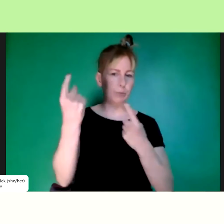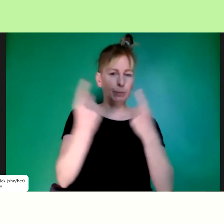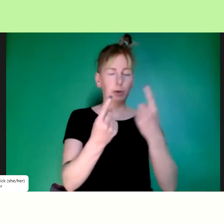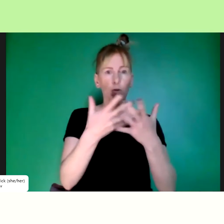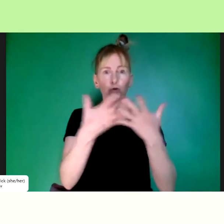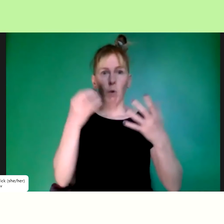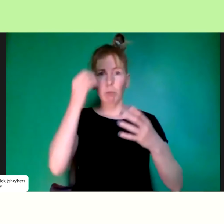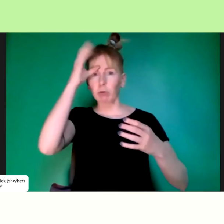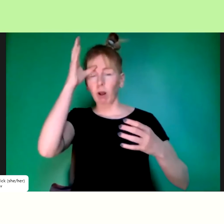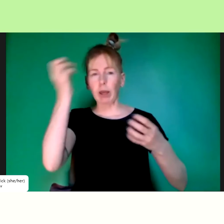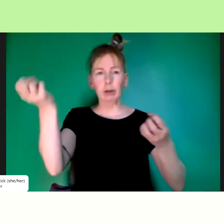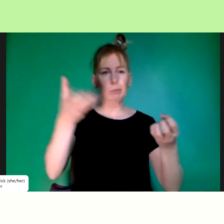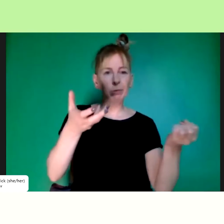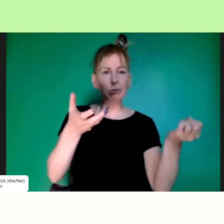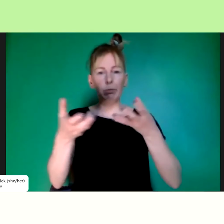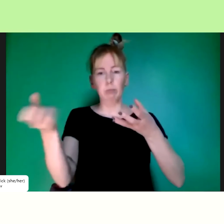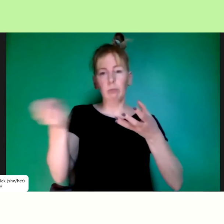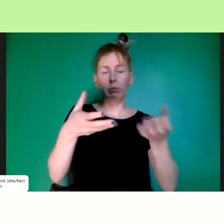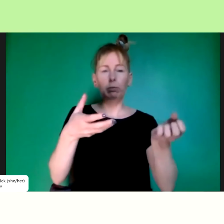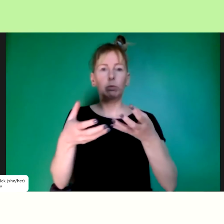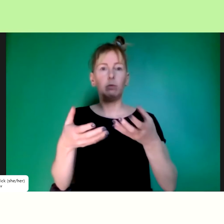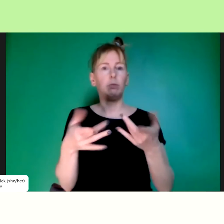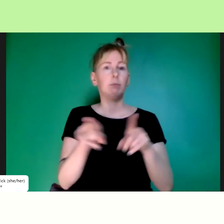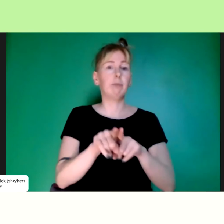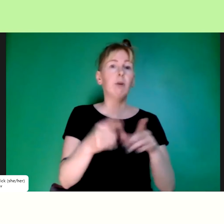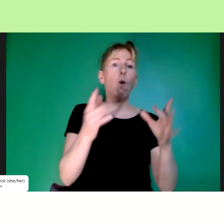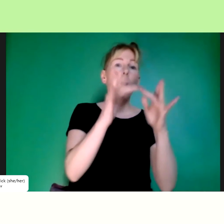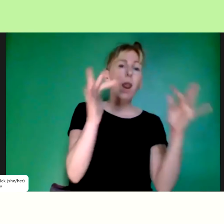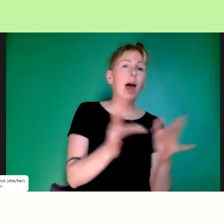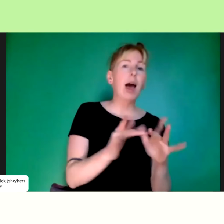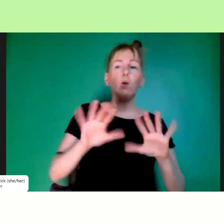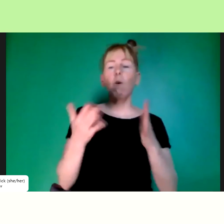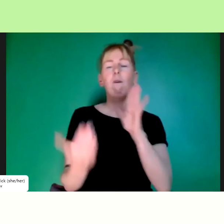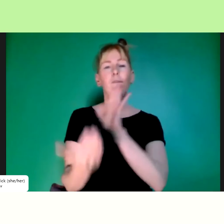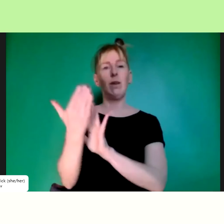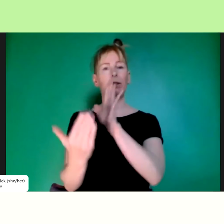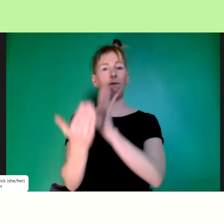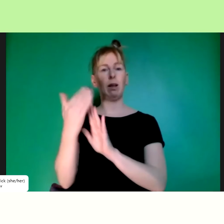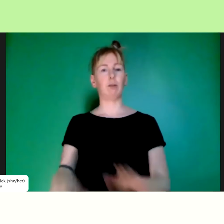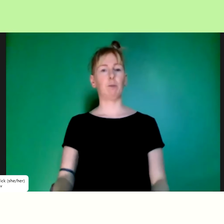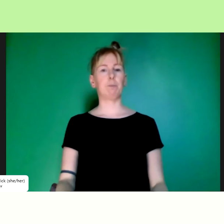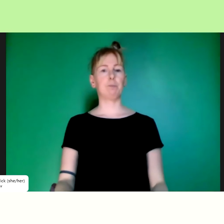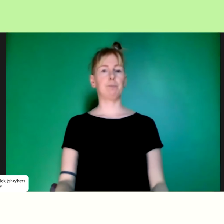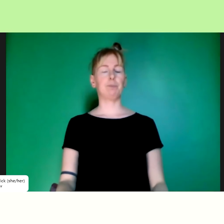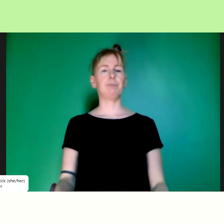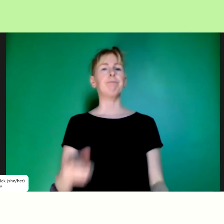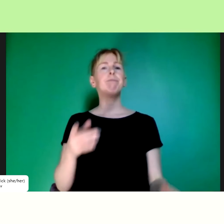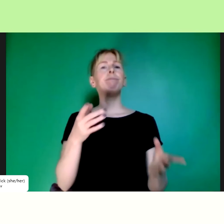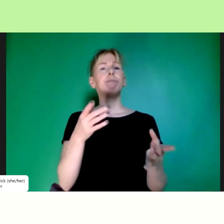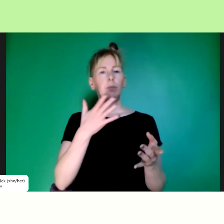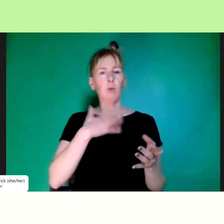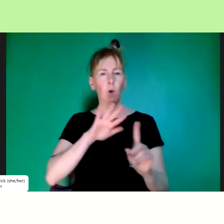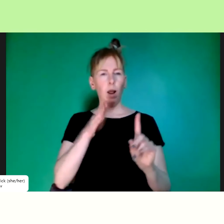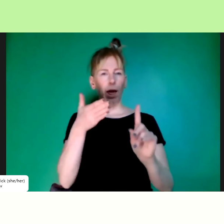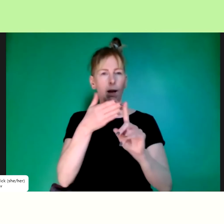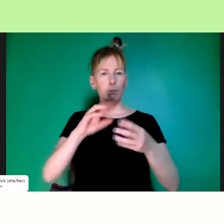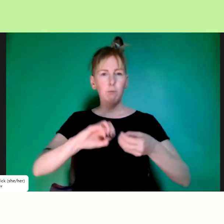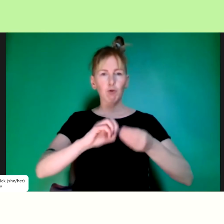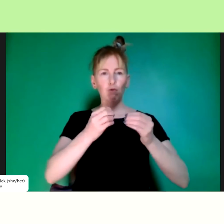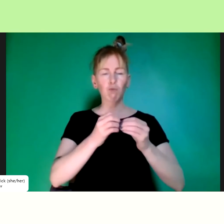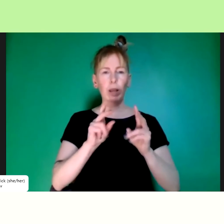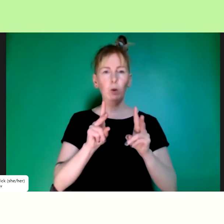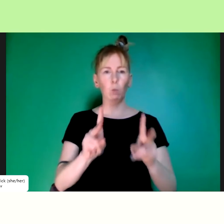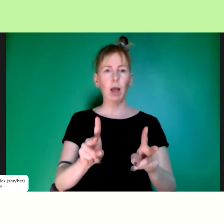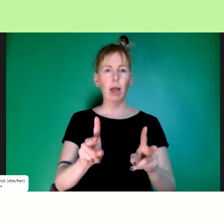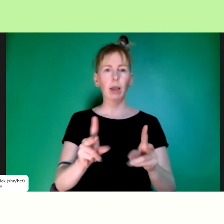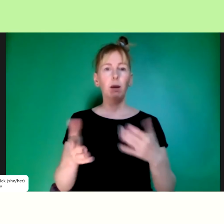online or in person, and we want to create a format that enables more exchange.